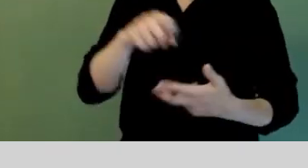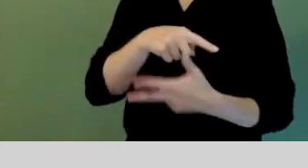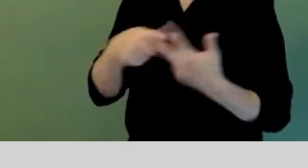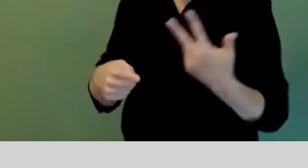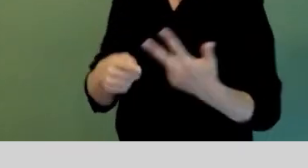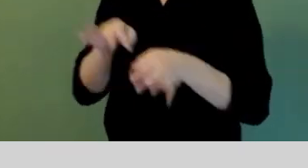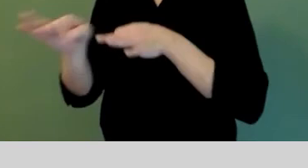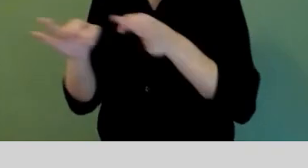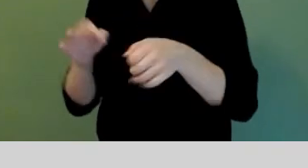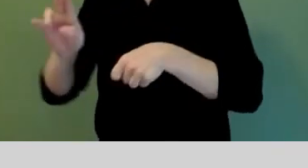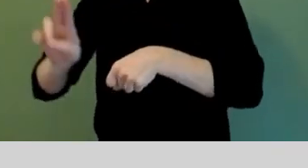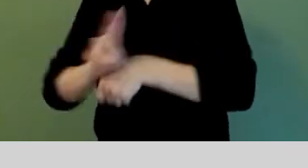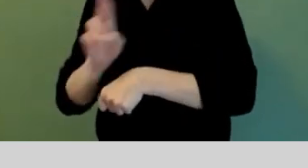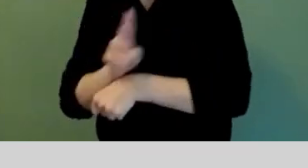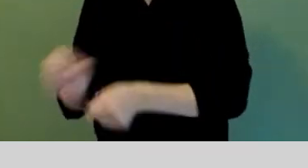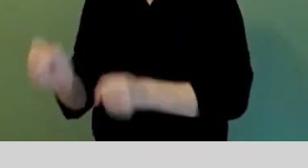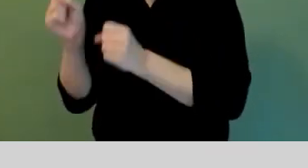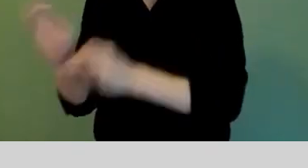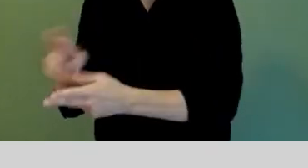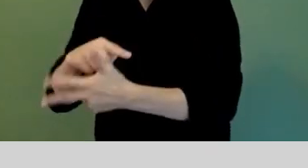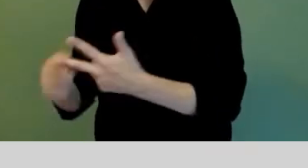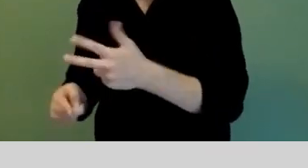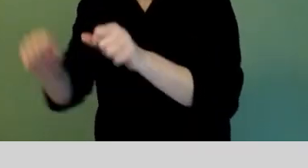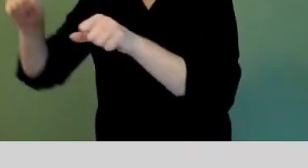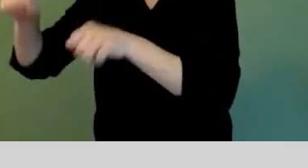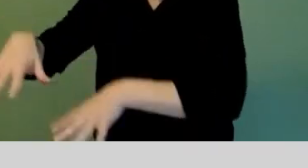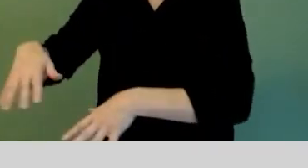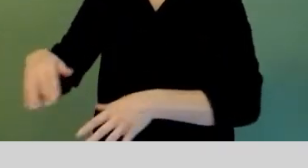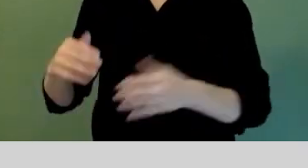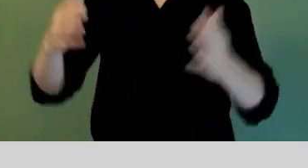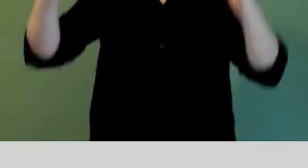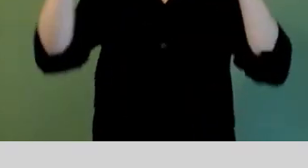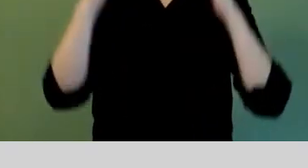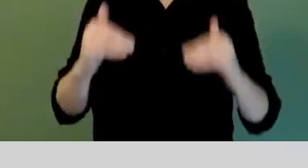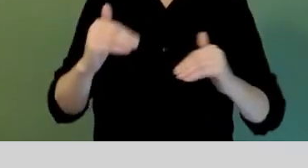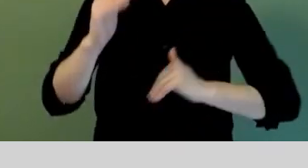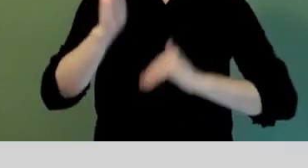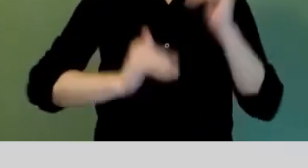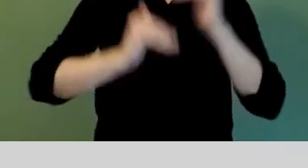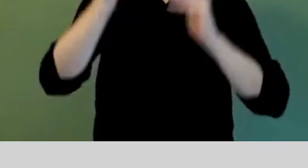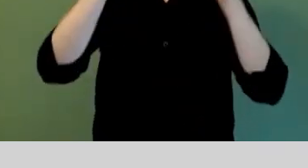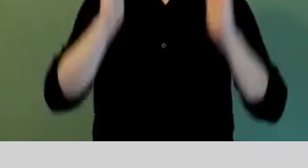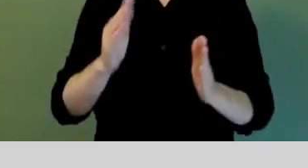The next thing I wanna talk about is the builder pattern which is actually well-established in the Python community.